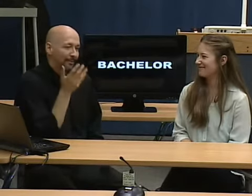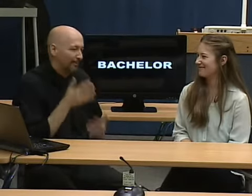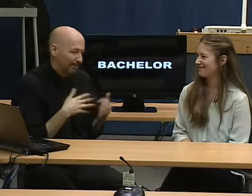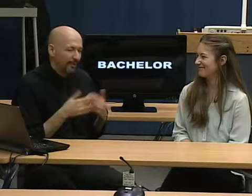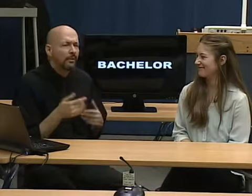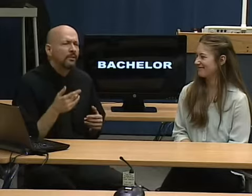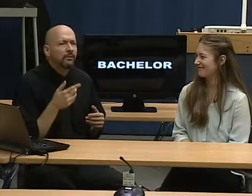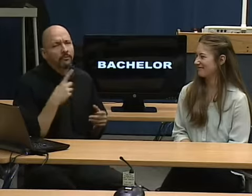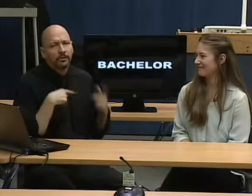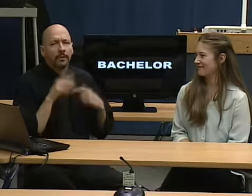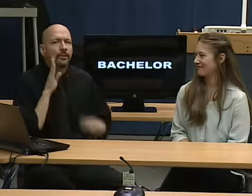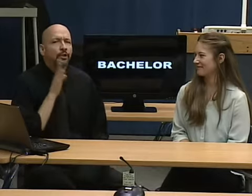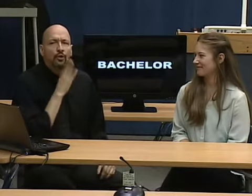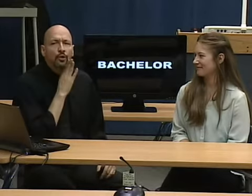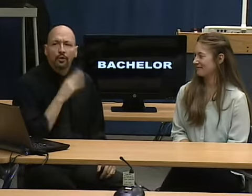Whatever. You can just sign "bachelor."